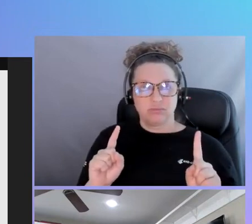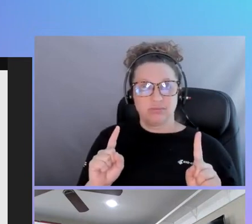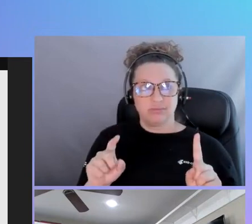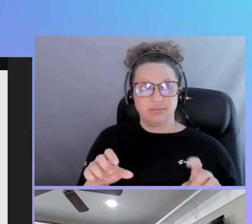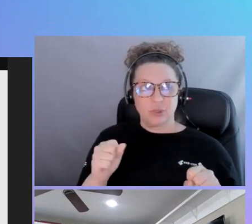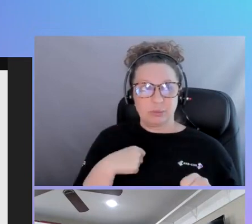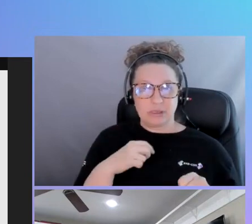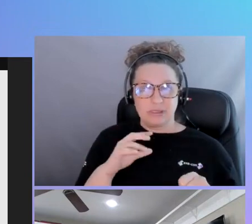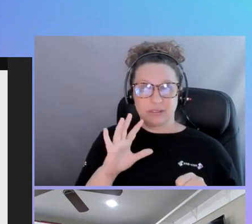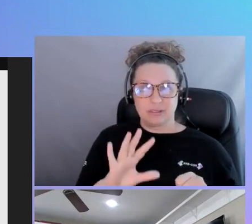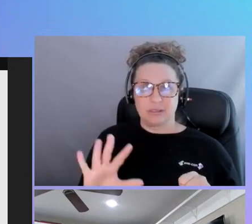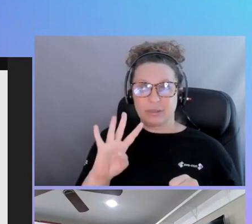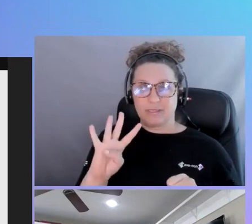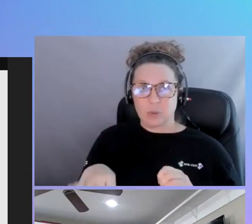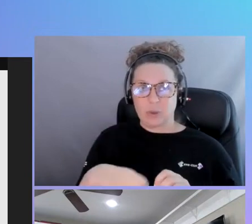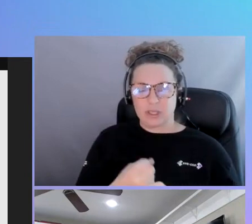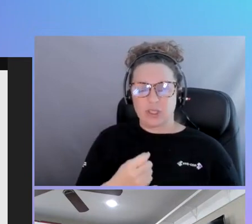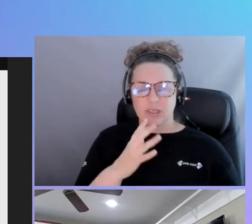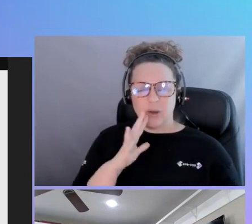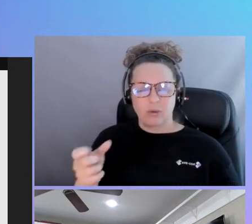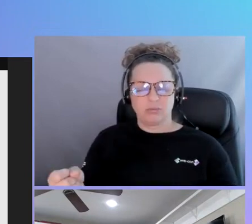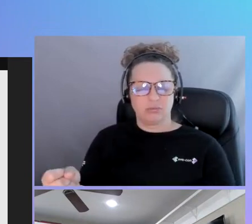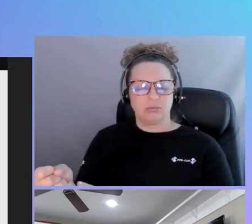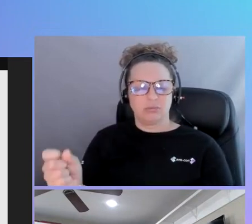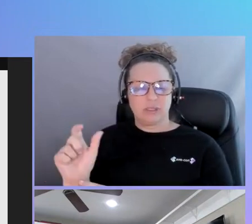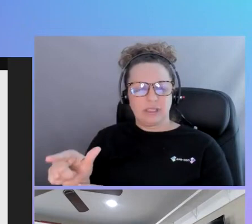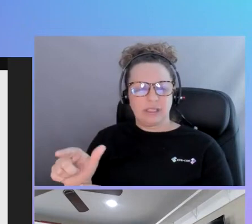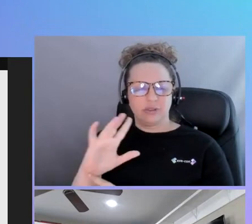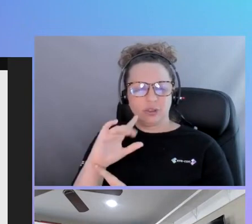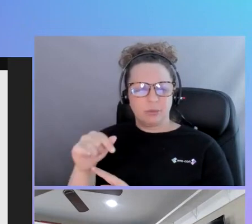about that. Uh, when we talk about leadership that leadership